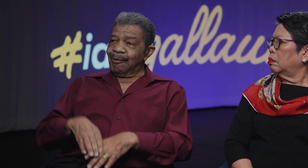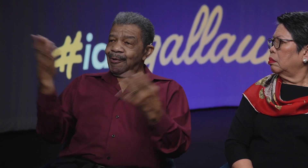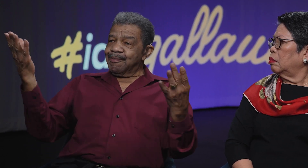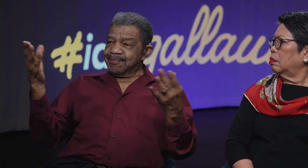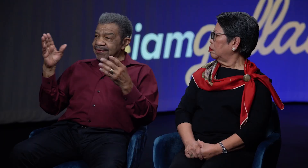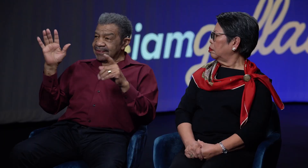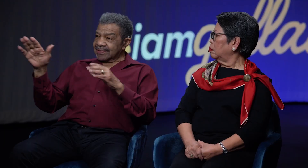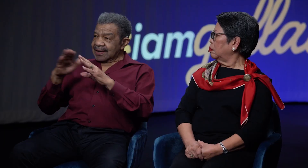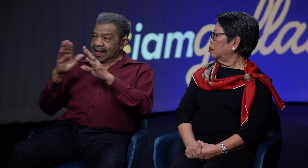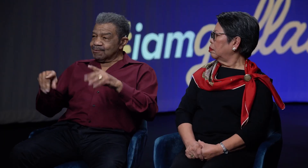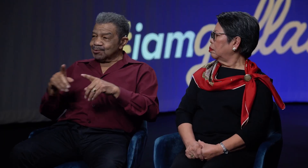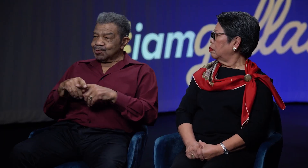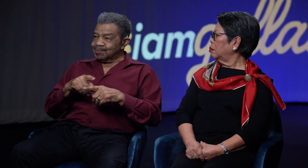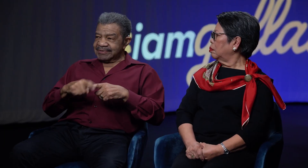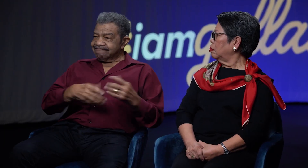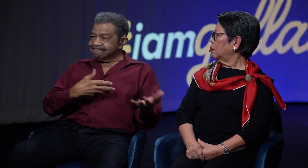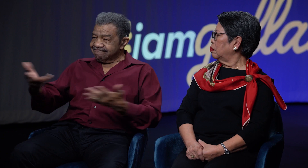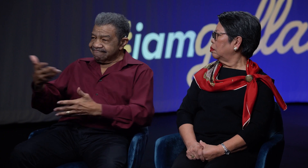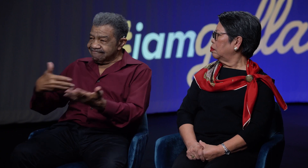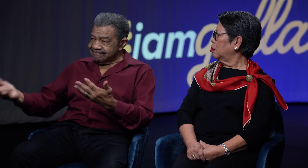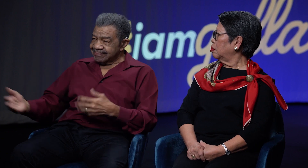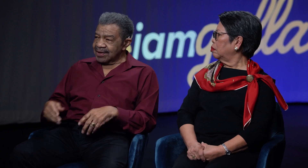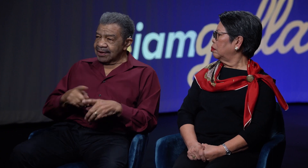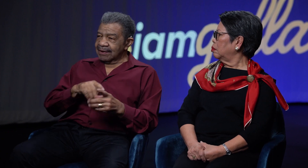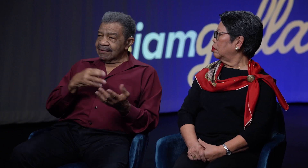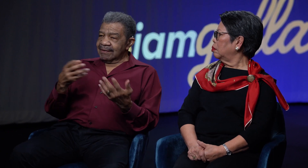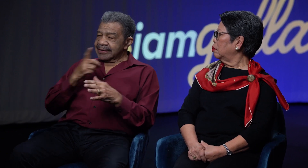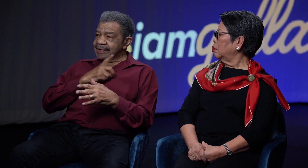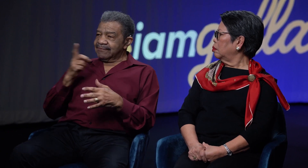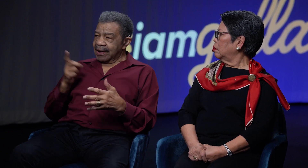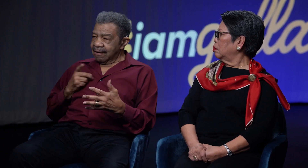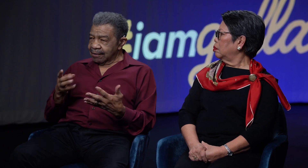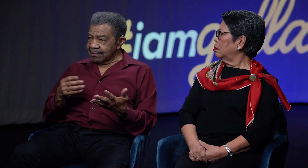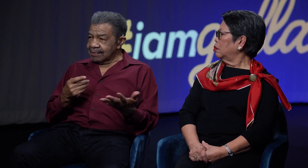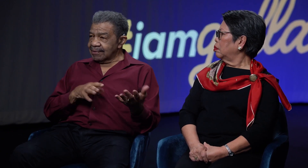he opened his house to interact with us, then Davila was very open.